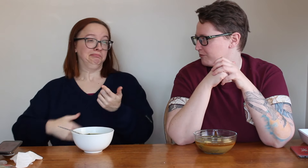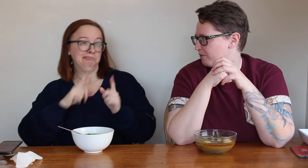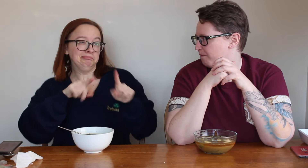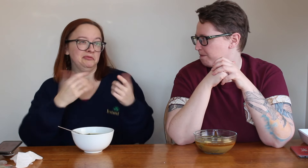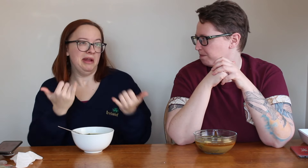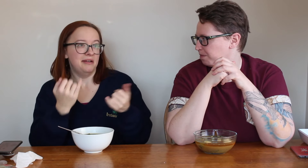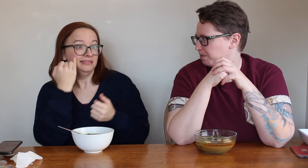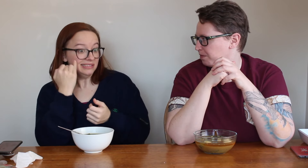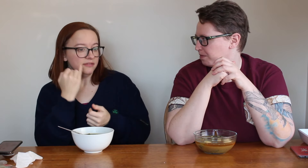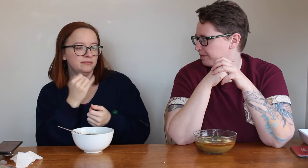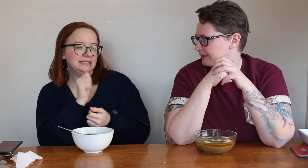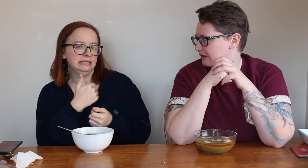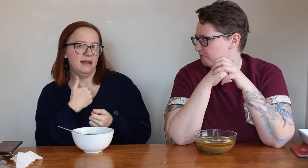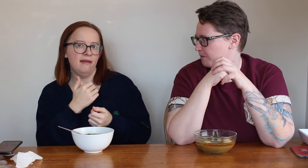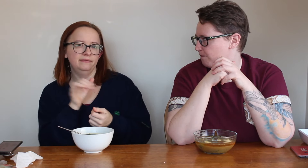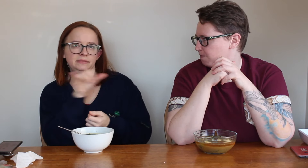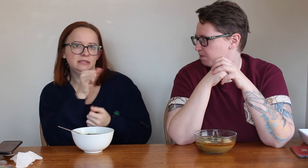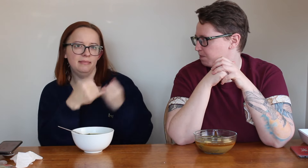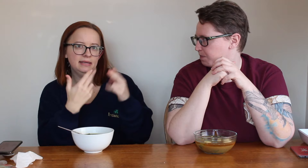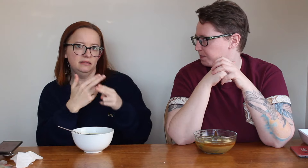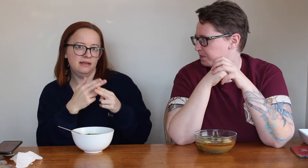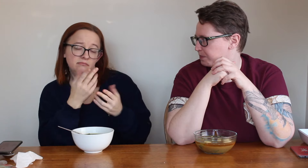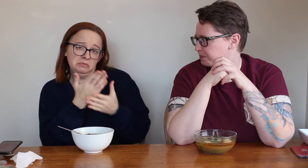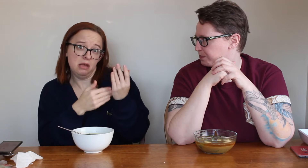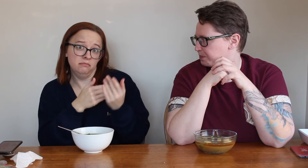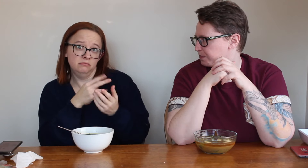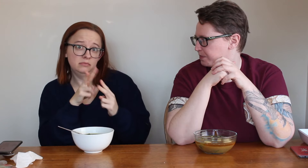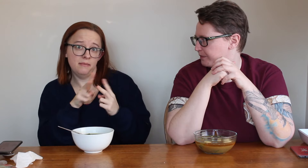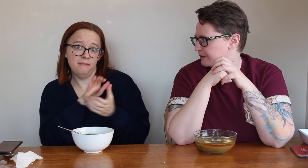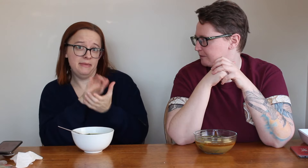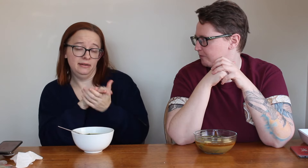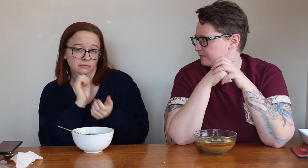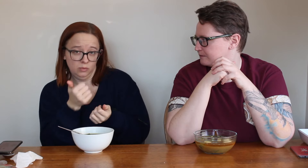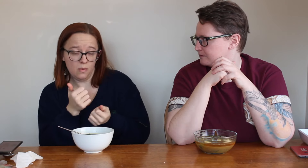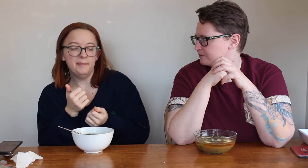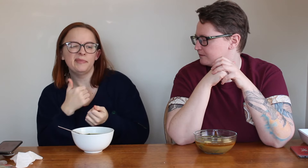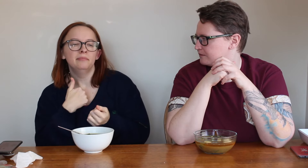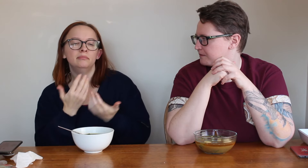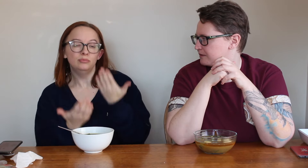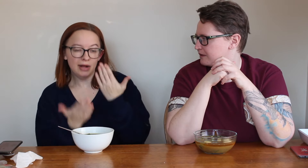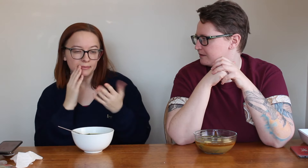I think if we had different names, I mean if I Didn't take your name maybe we could hyphenate - well no that would be too long